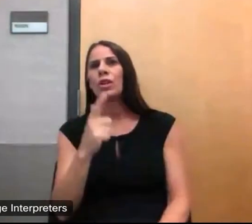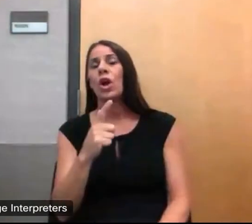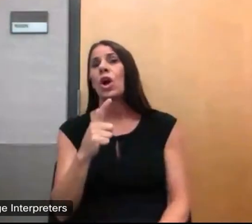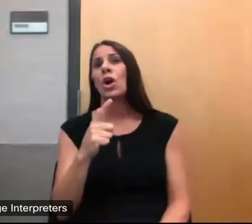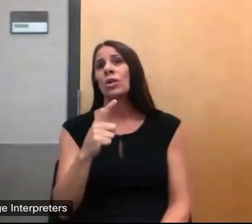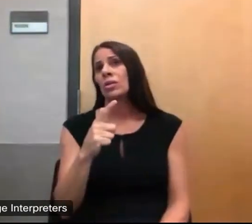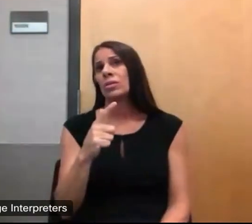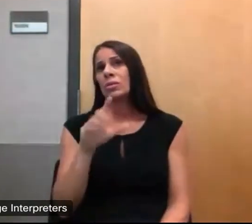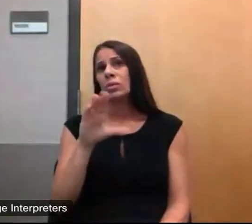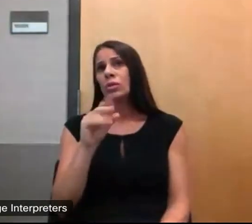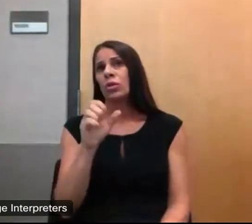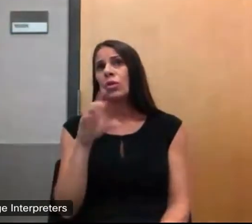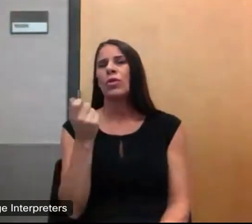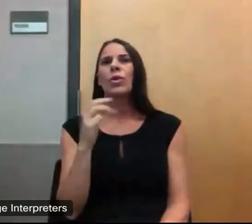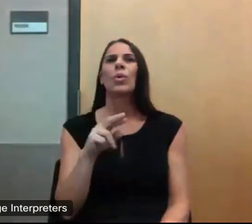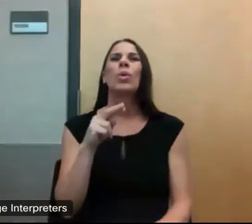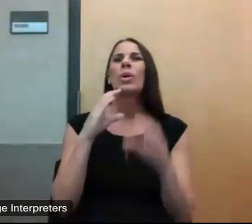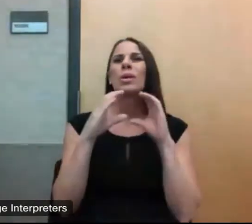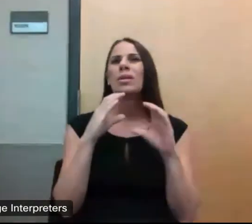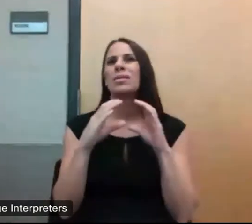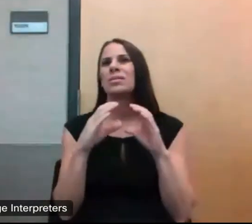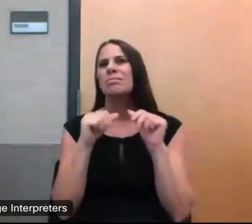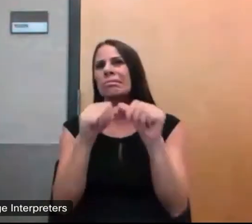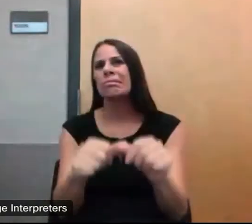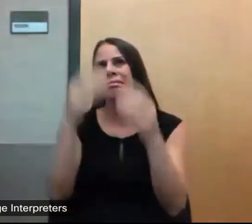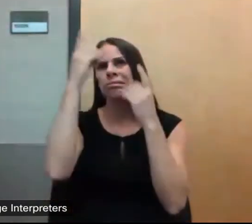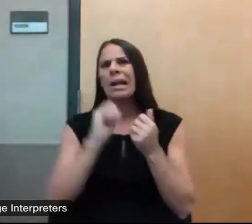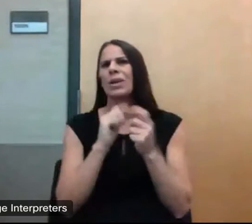I mean, type of issue. How do you change that? Thanks.